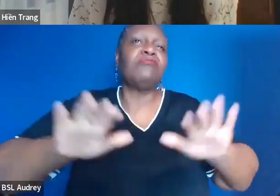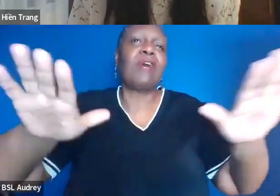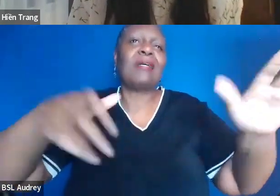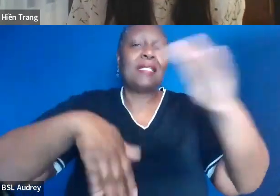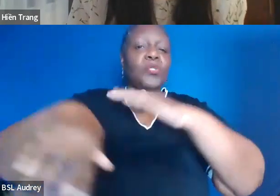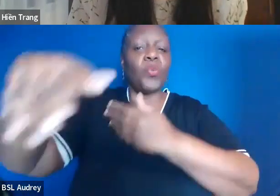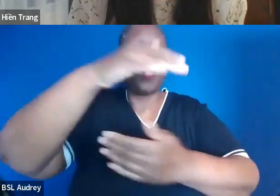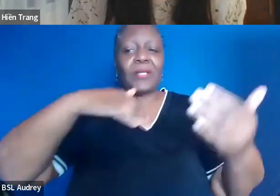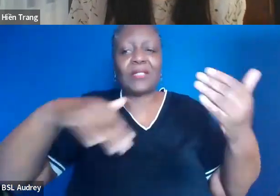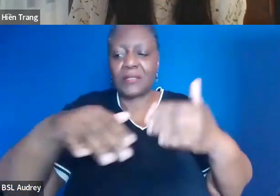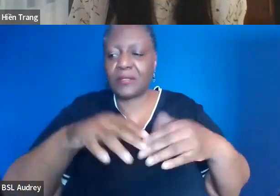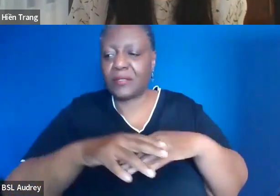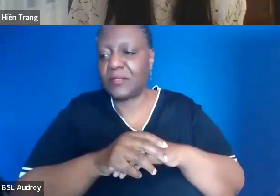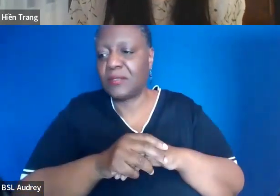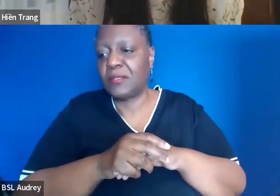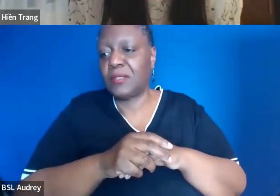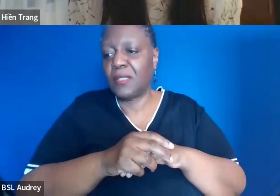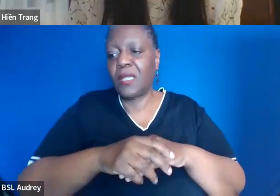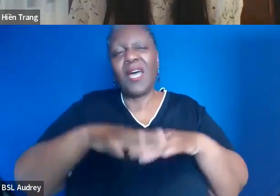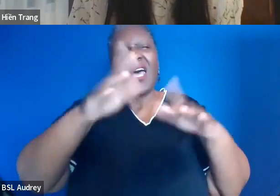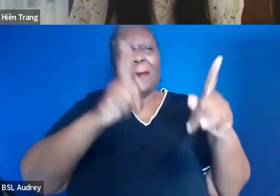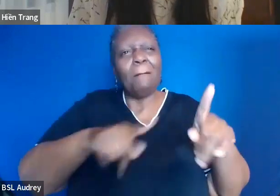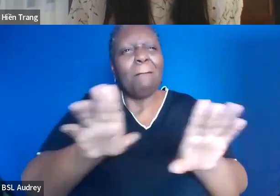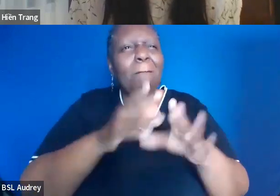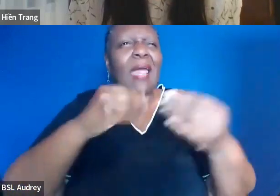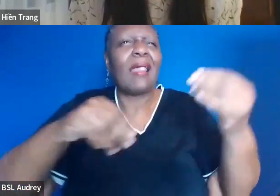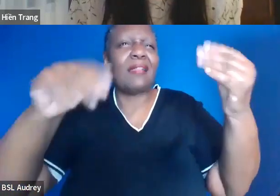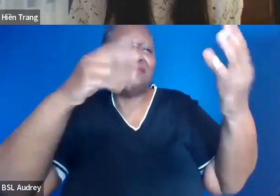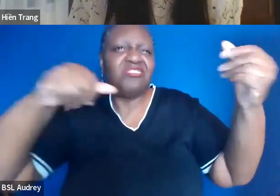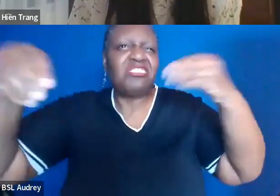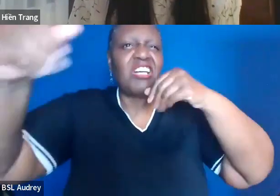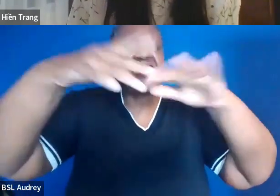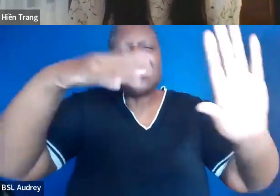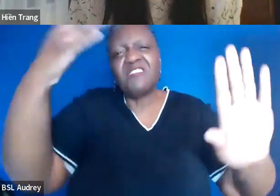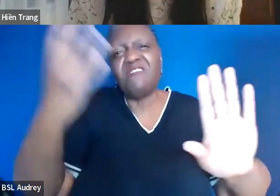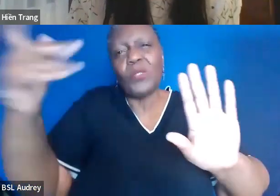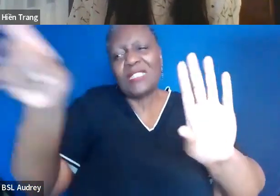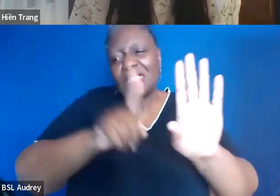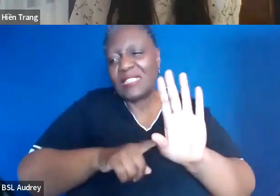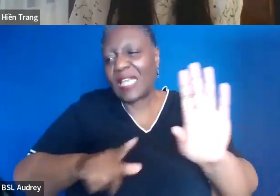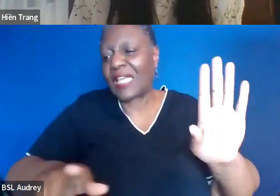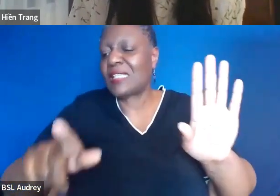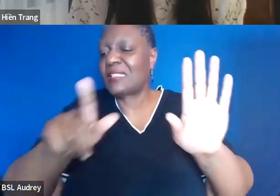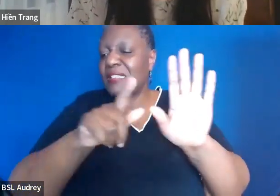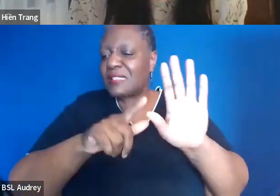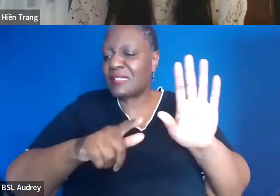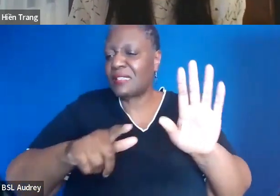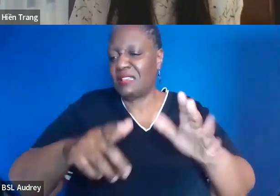Milky dust of vows and grit of touches floating in the air, stimulating a nostalgic sneeze.